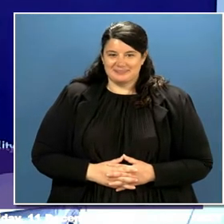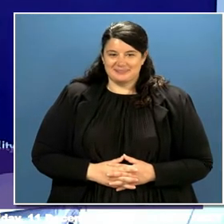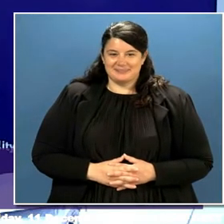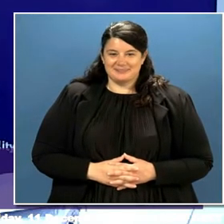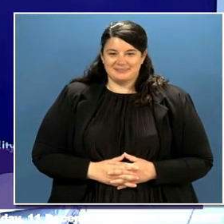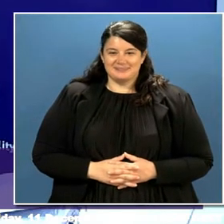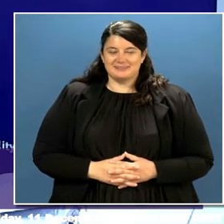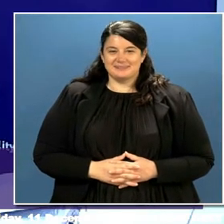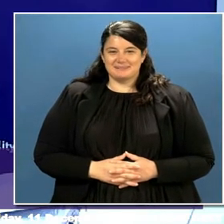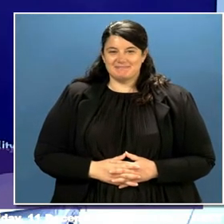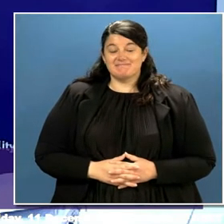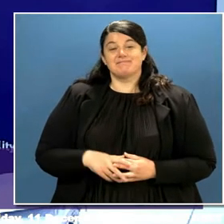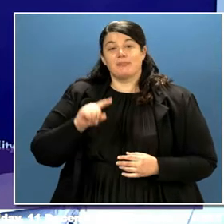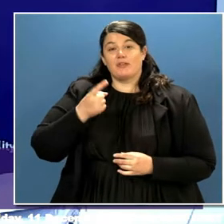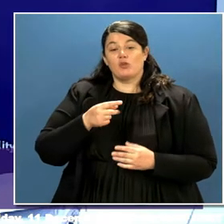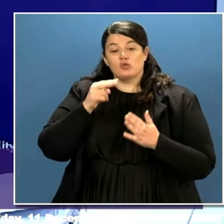Firstly, I will read the affirmation.